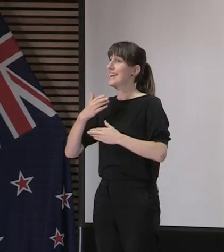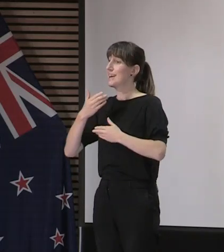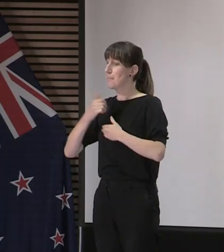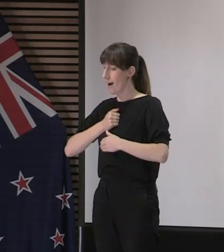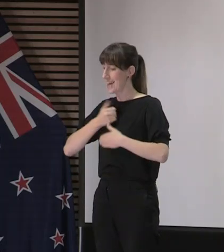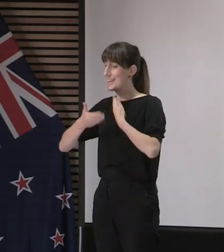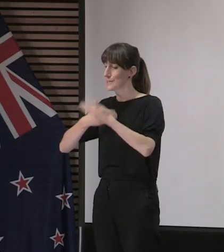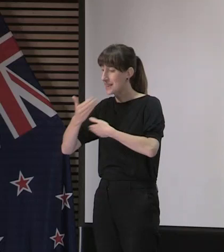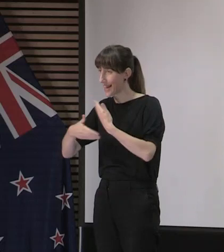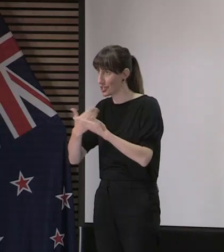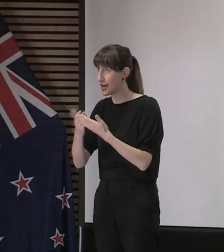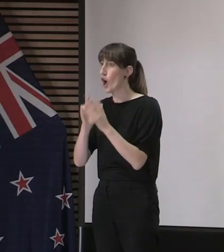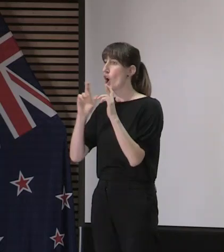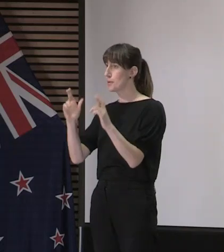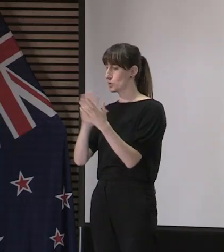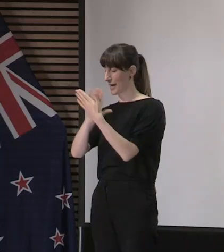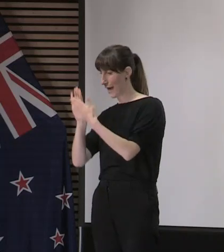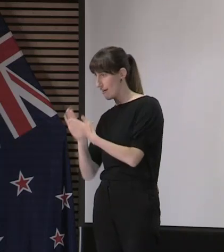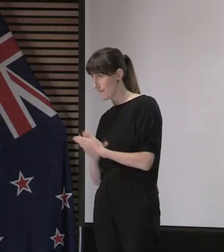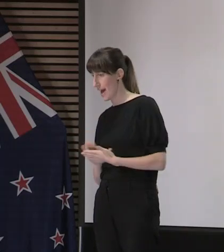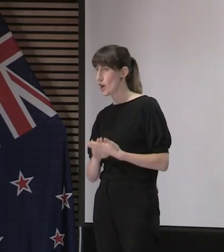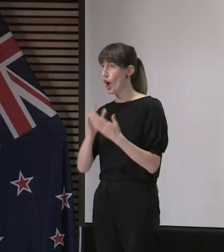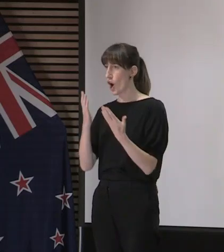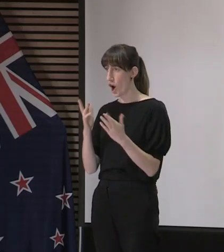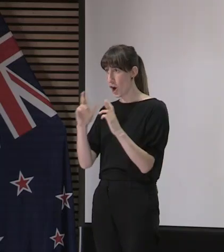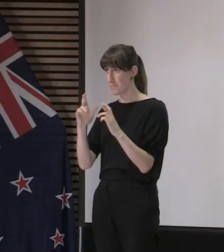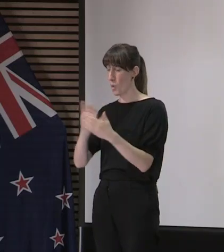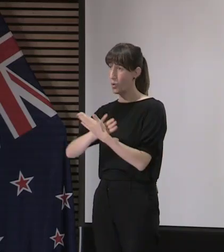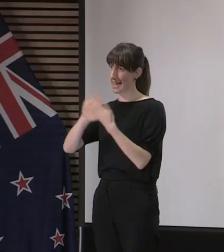Well, I hope my explanation today has